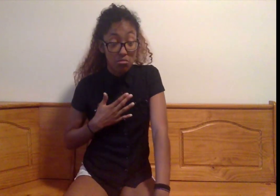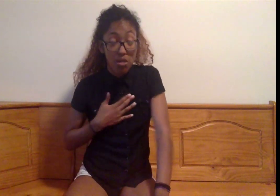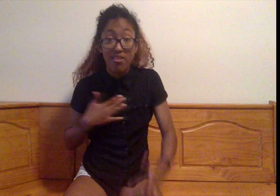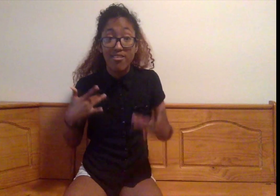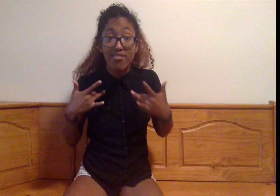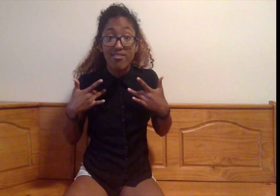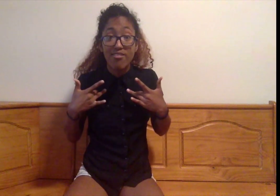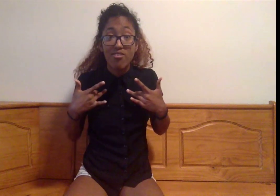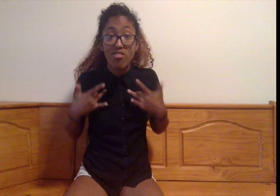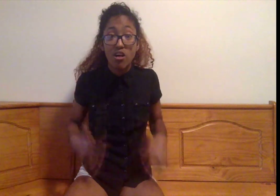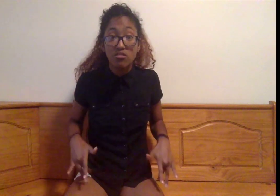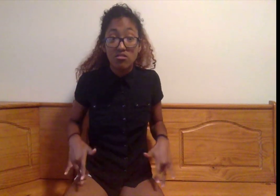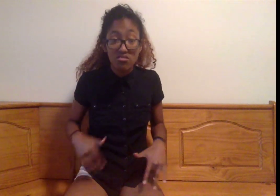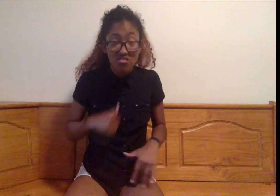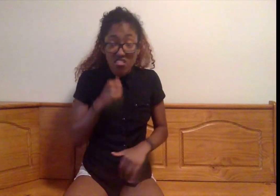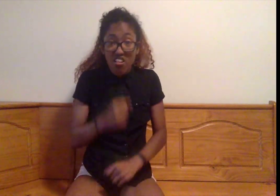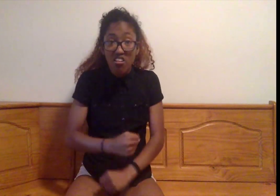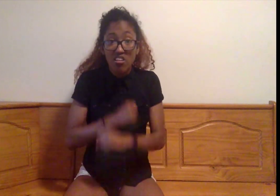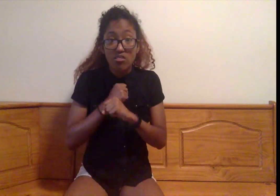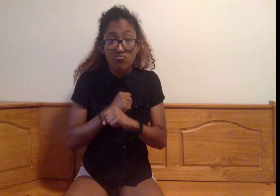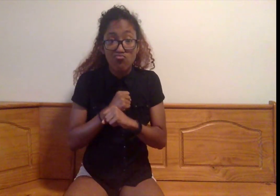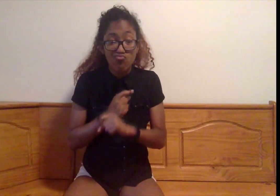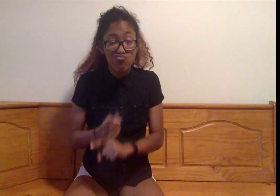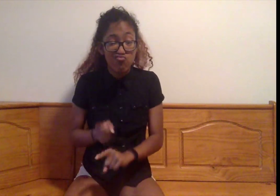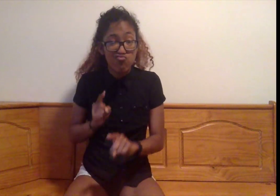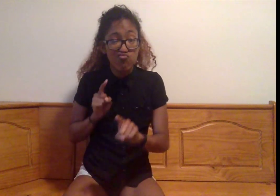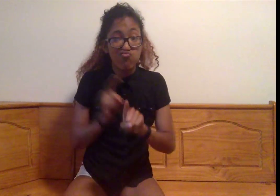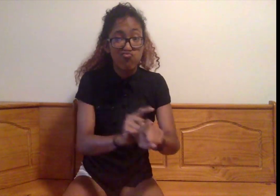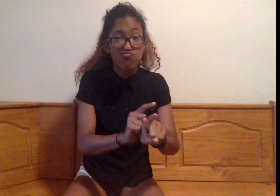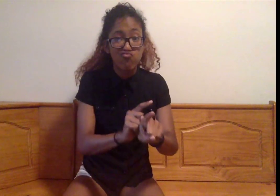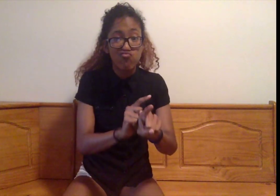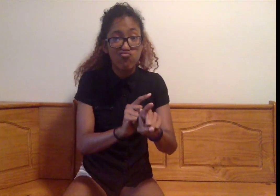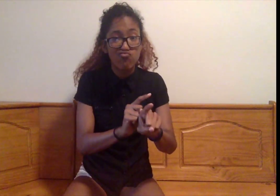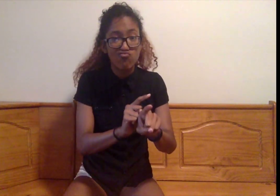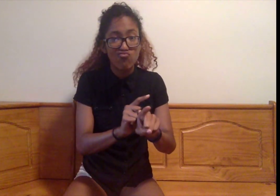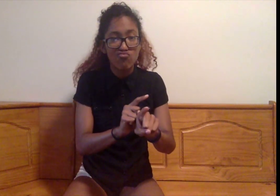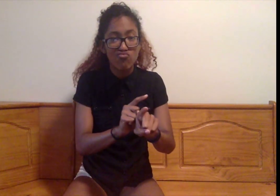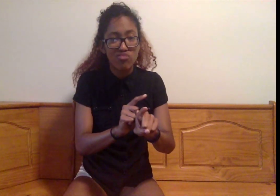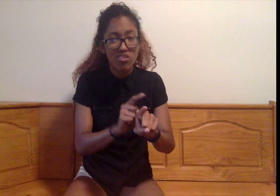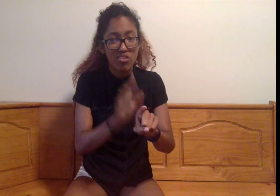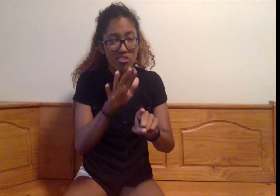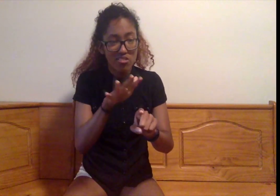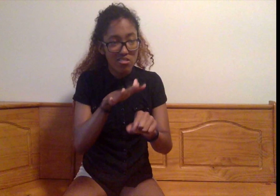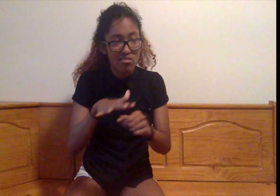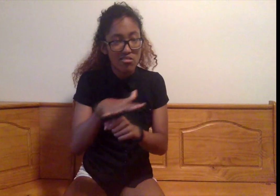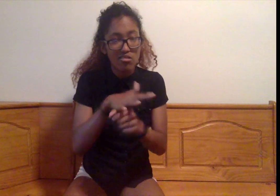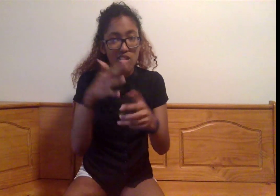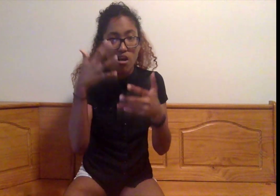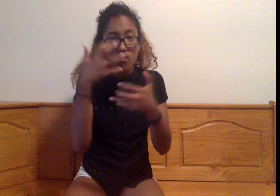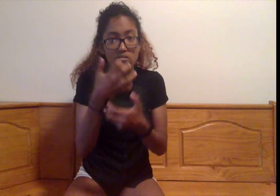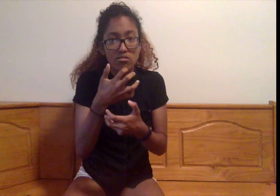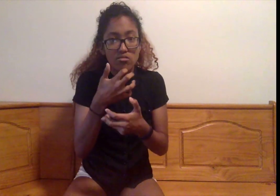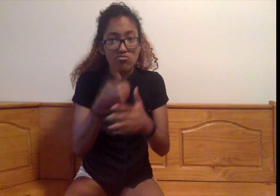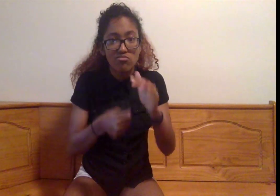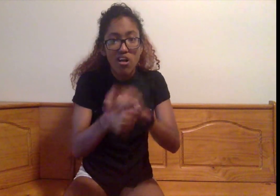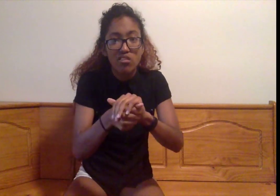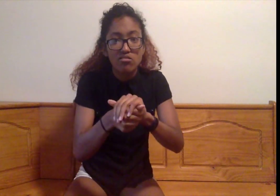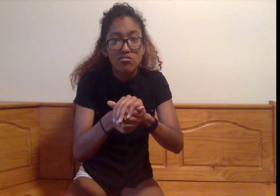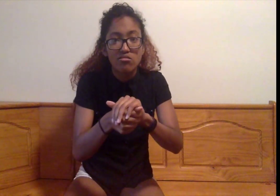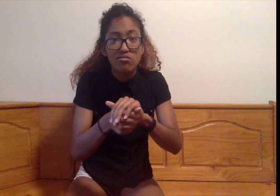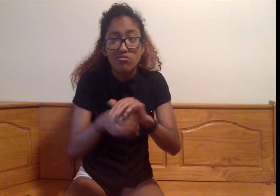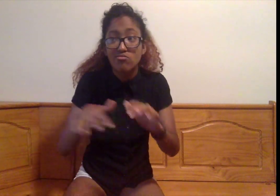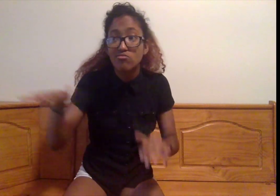against my naked, defenseless body concealed in a dark area,